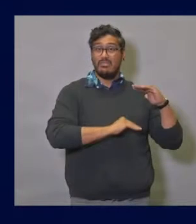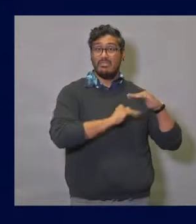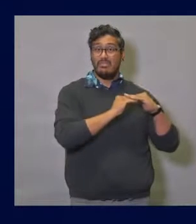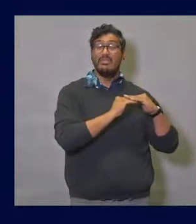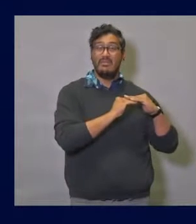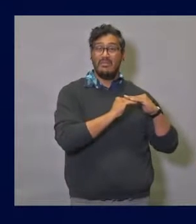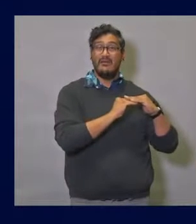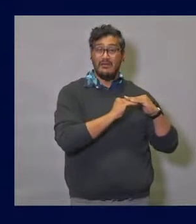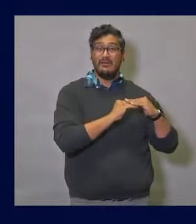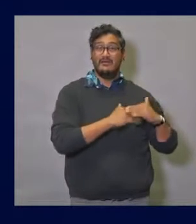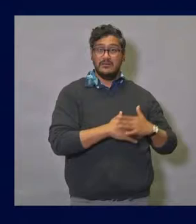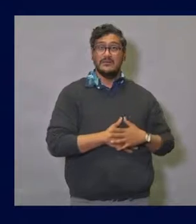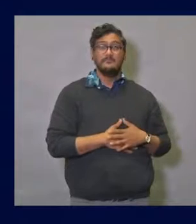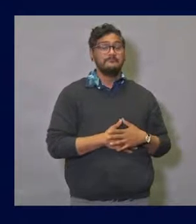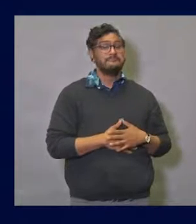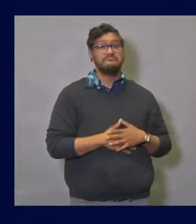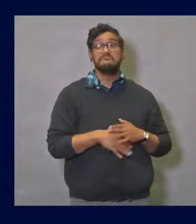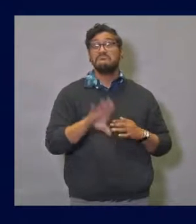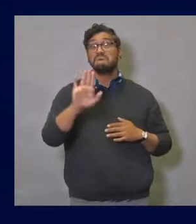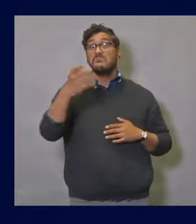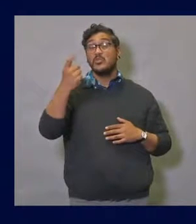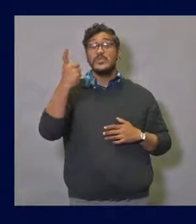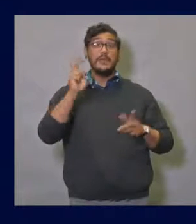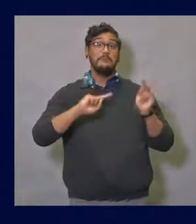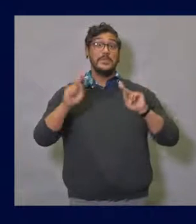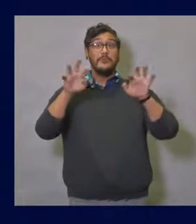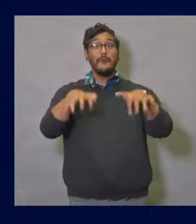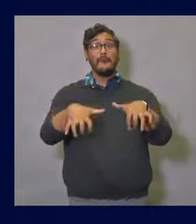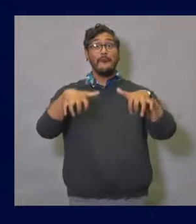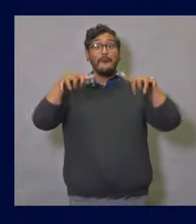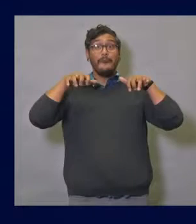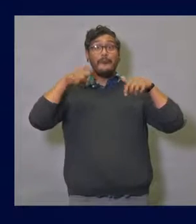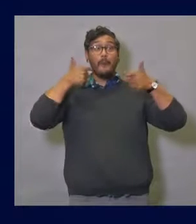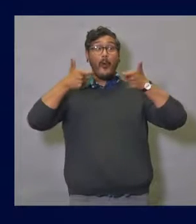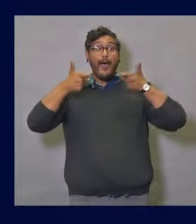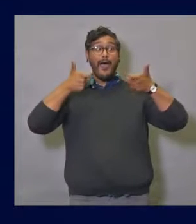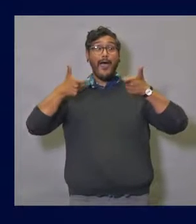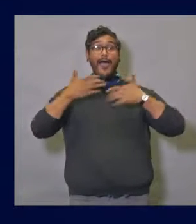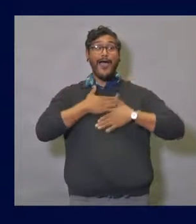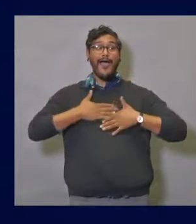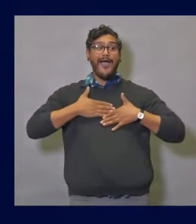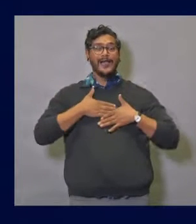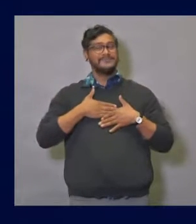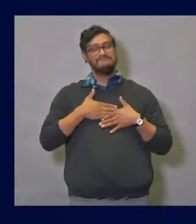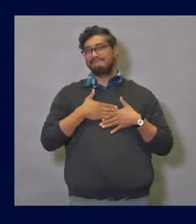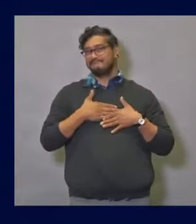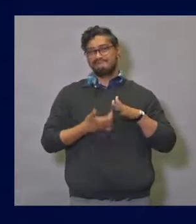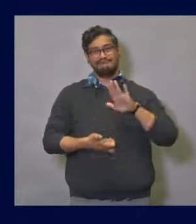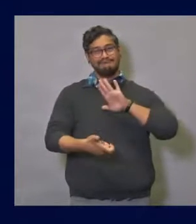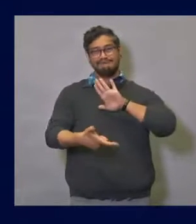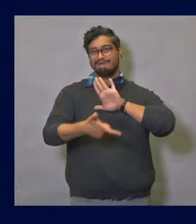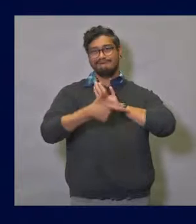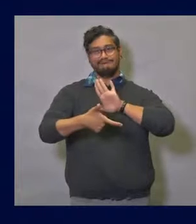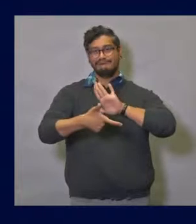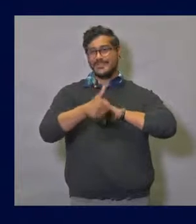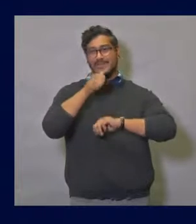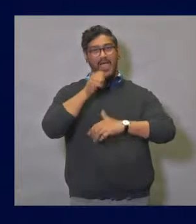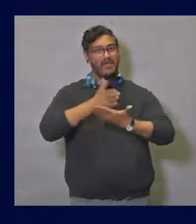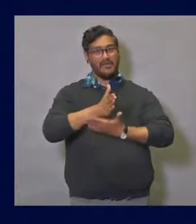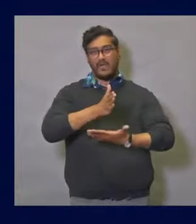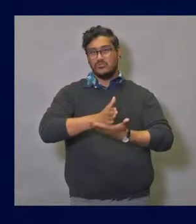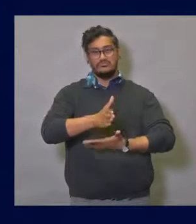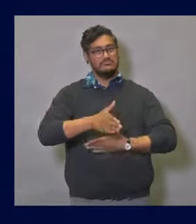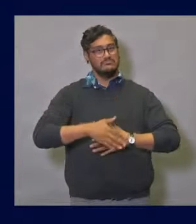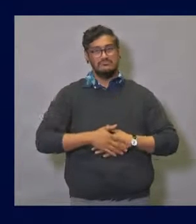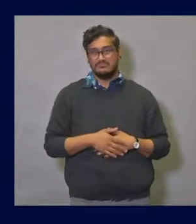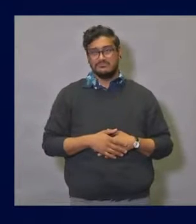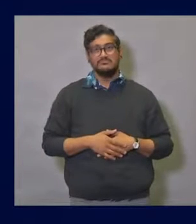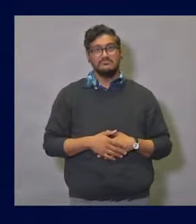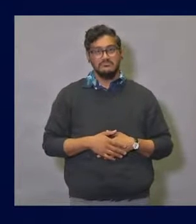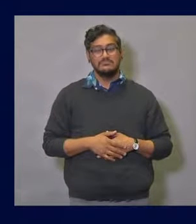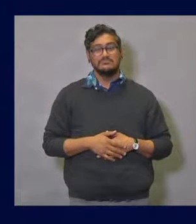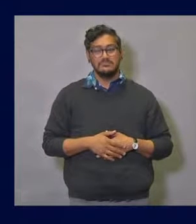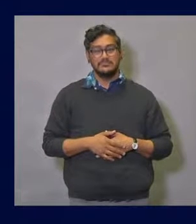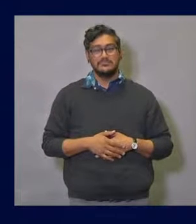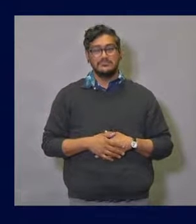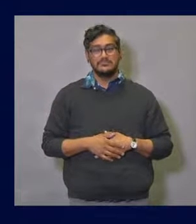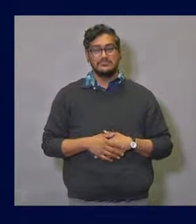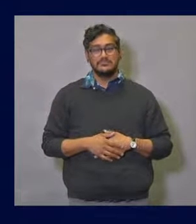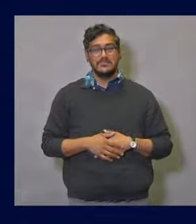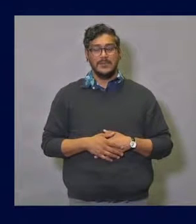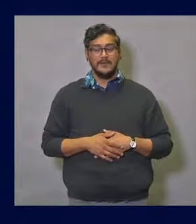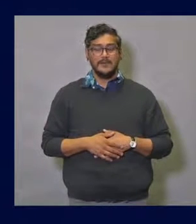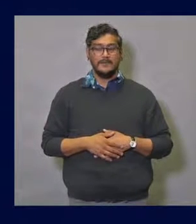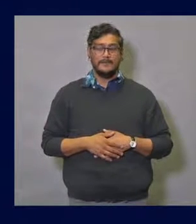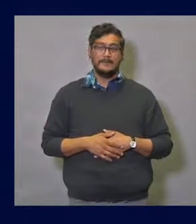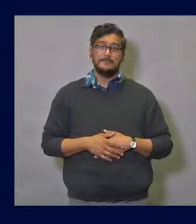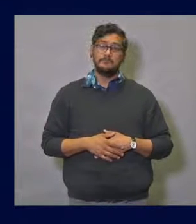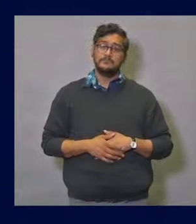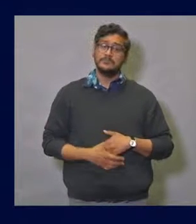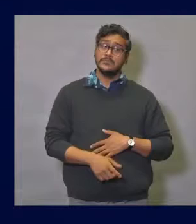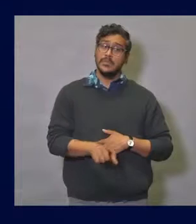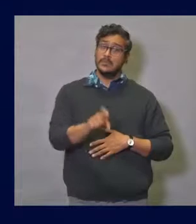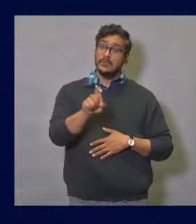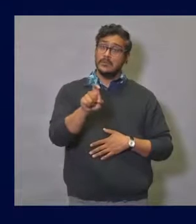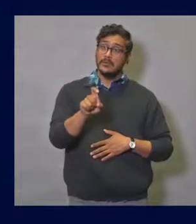IMPUESTOS POR EL ESTADO.